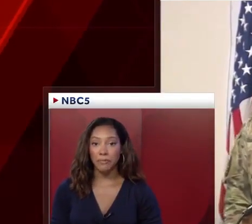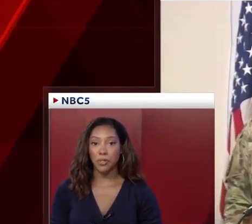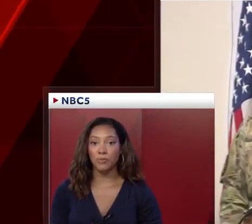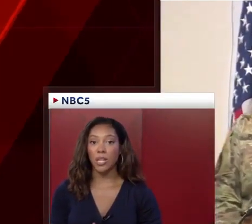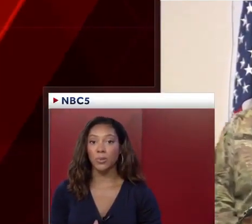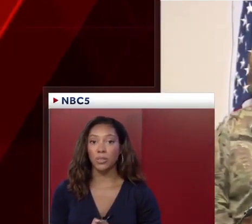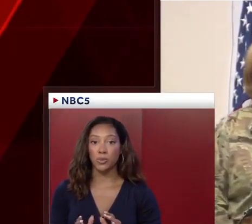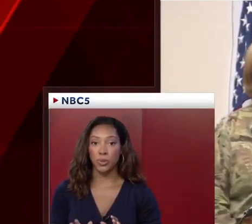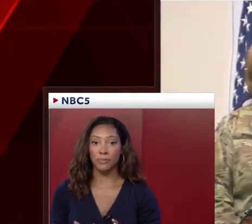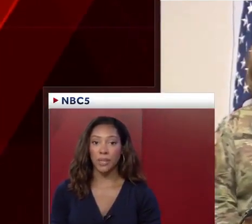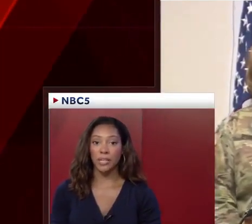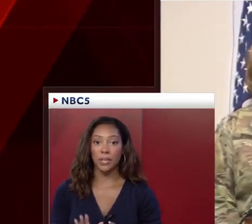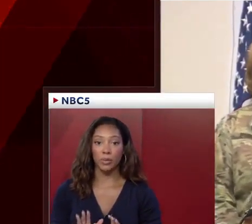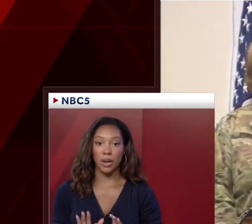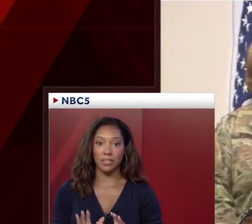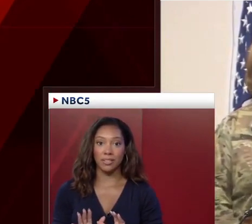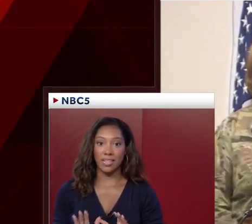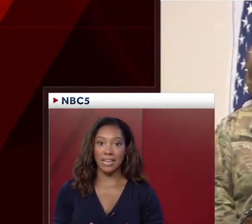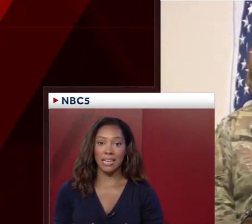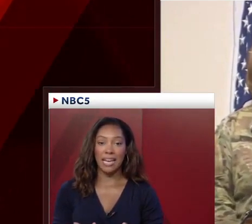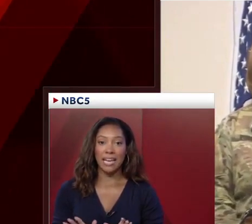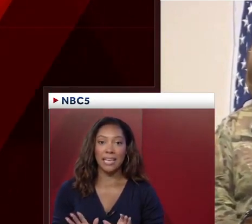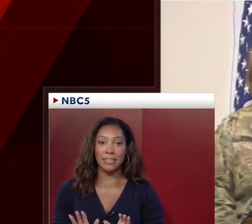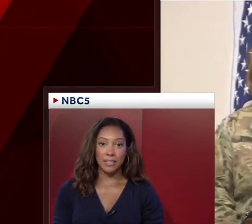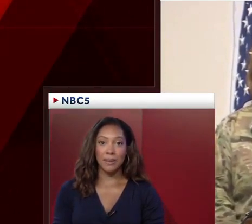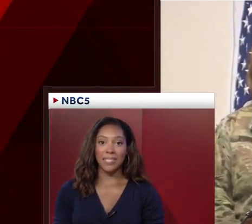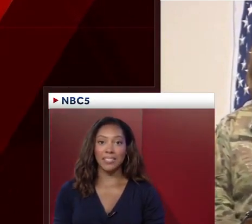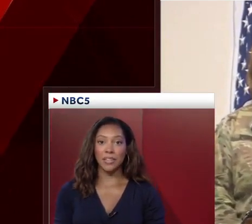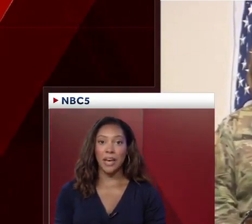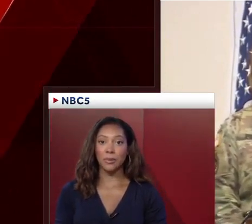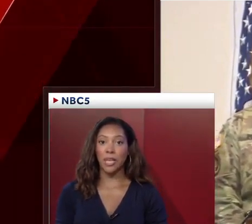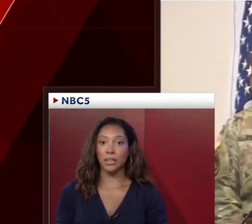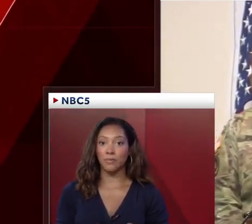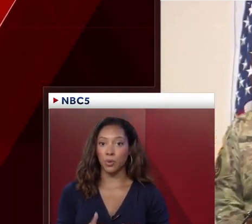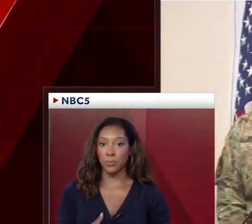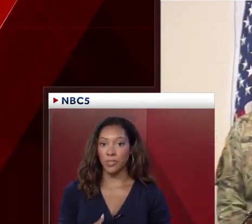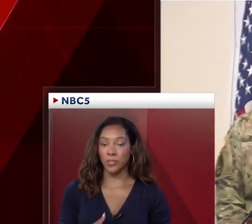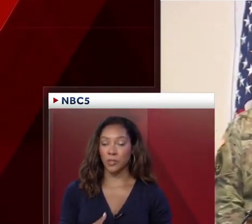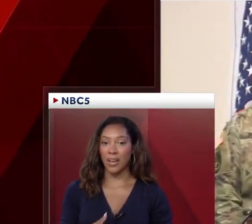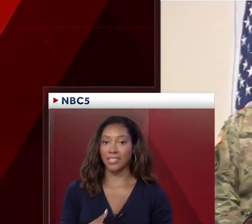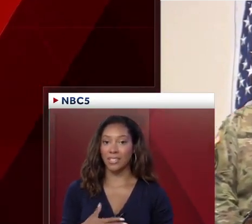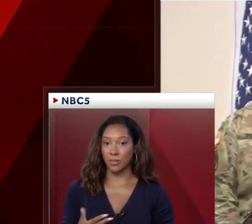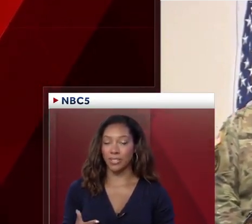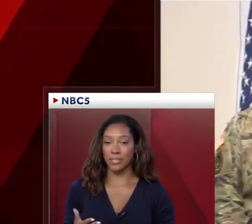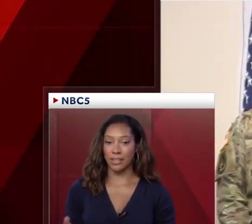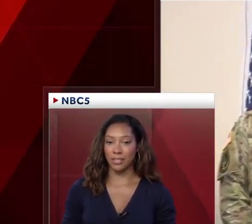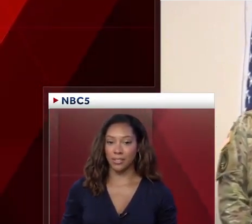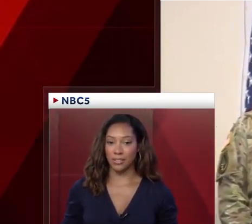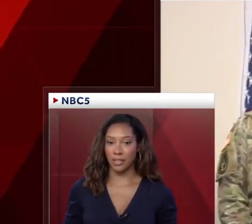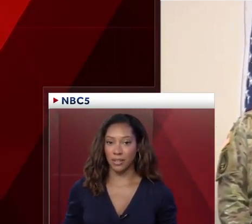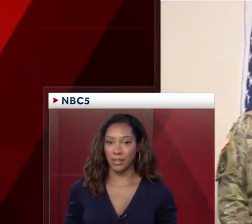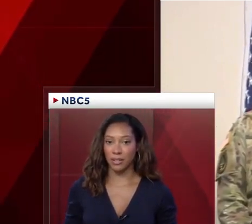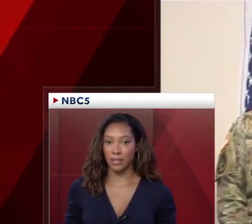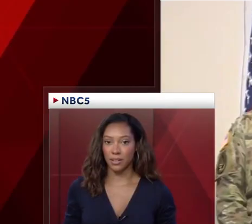WE’RE STANDING BY FOR VERMONT GOVERNOR PHIL SCOTT TO GIVE THE LATEST UPDATE ON RECOVERY EFFORTS FOLLOWING HISTORIC FLOODING ACROSS THE STATE.